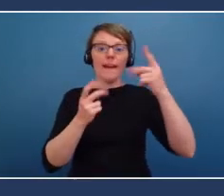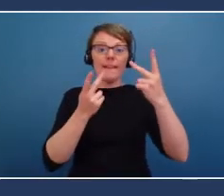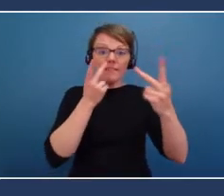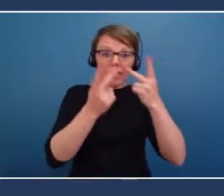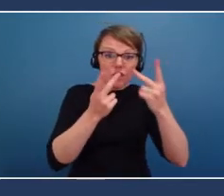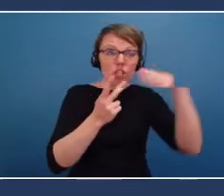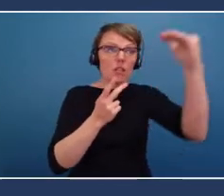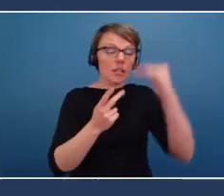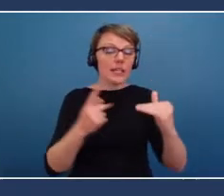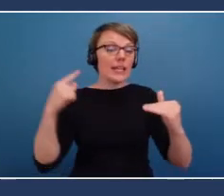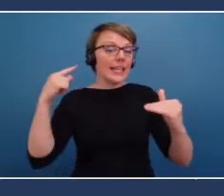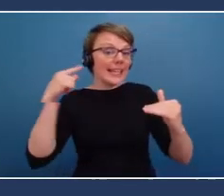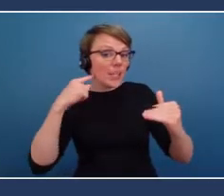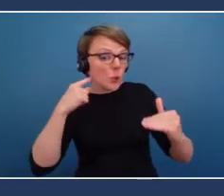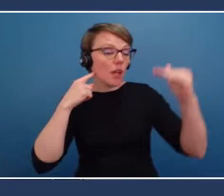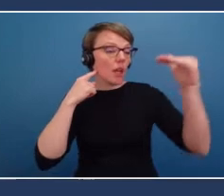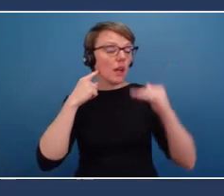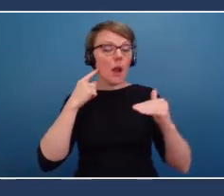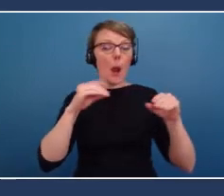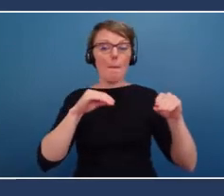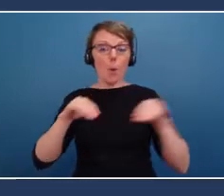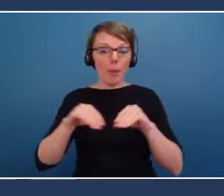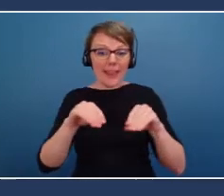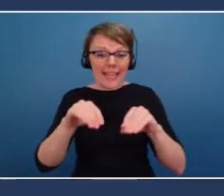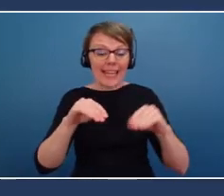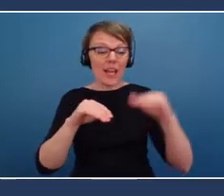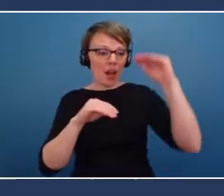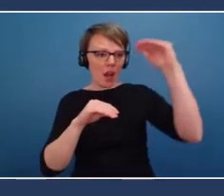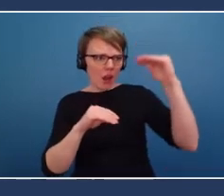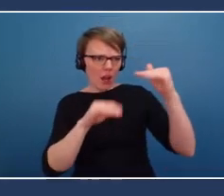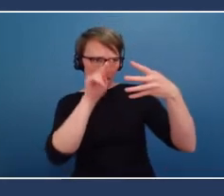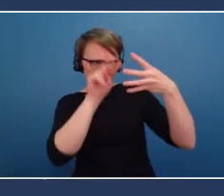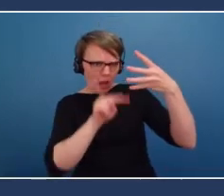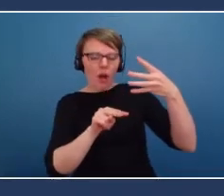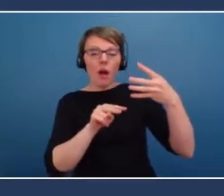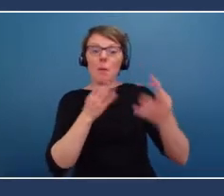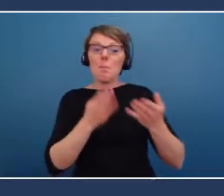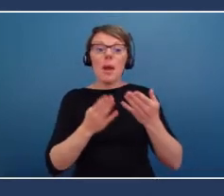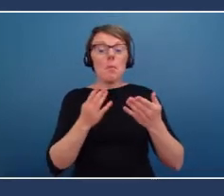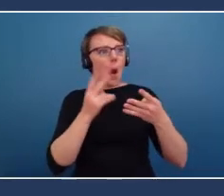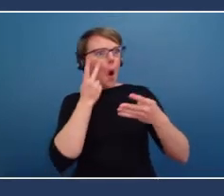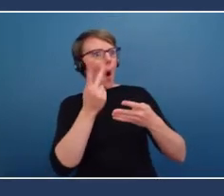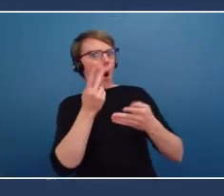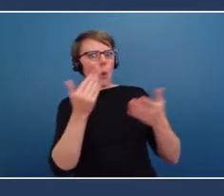Have a look at those options and maybe think about features that you haven’t seen, that you’ve never seen before.